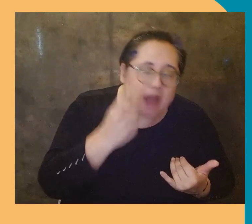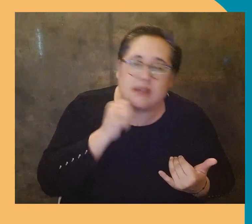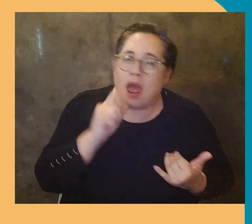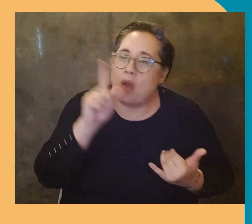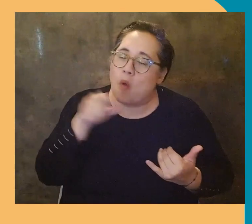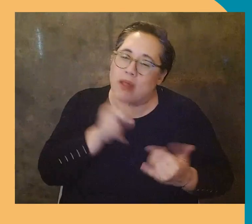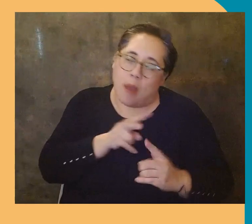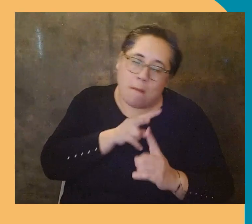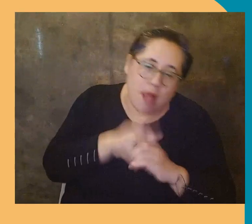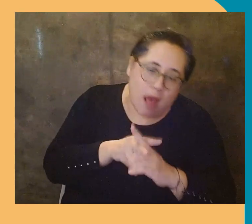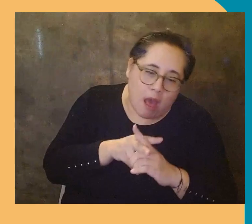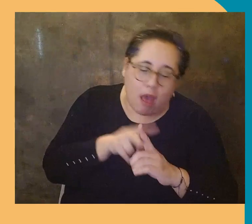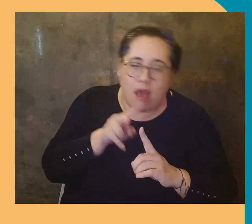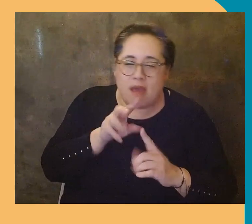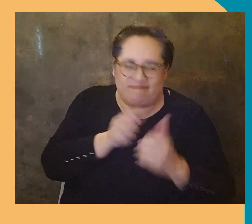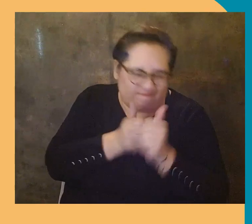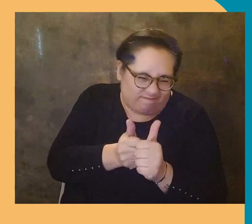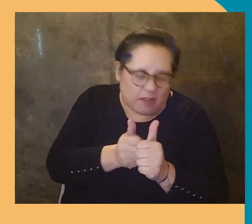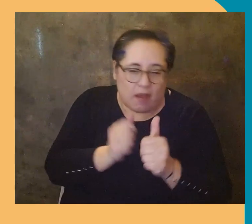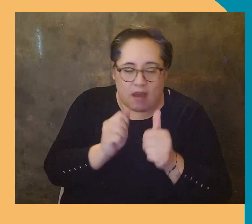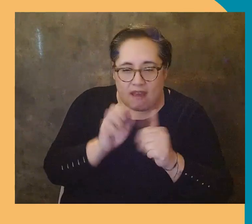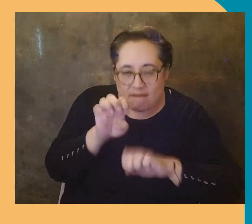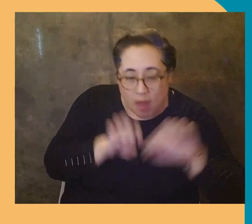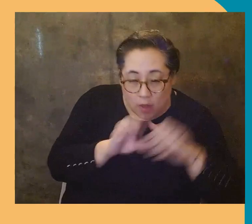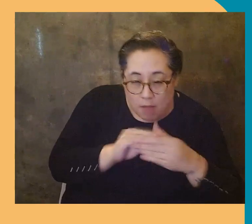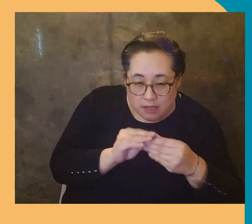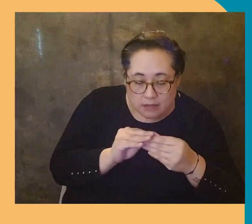understanding, applying or evaluating a message.